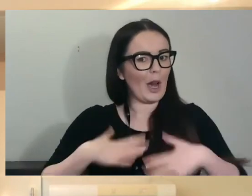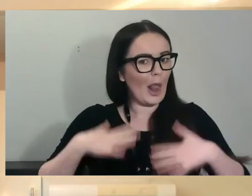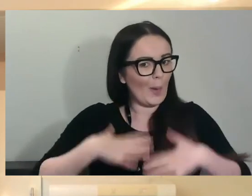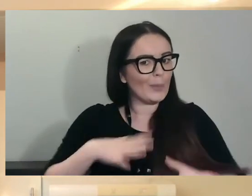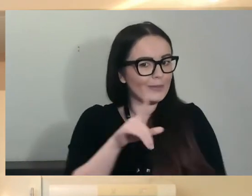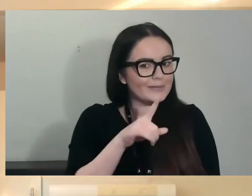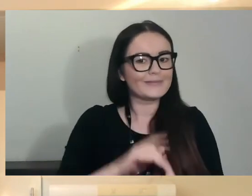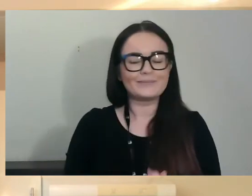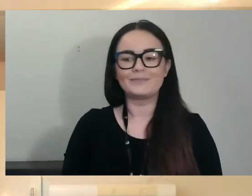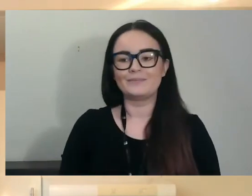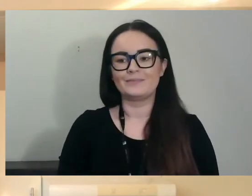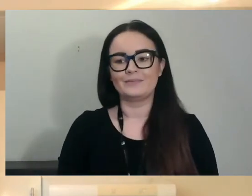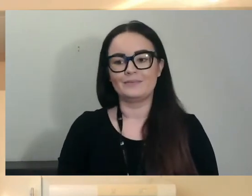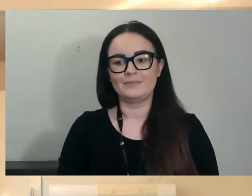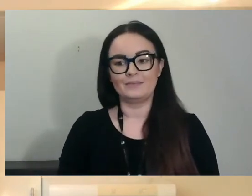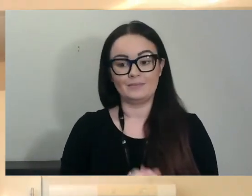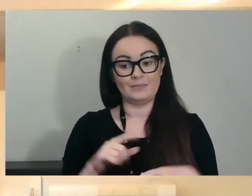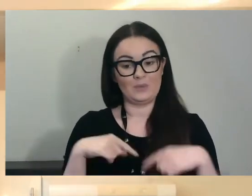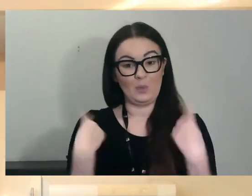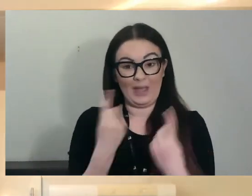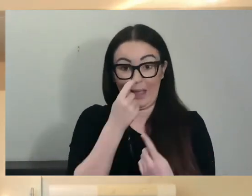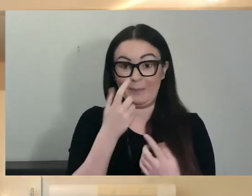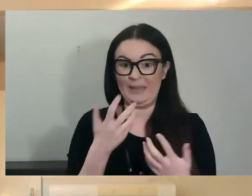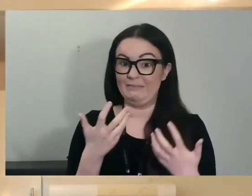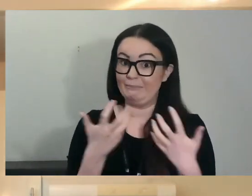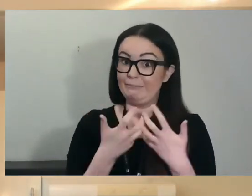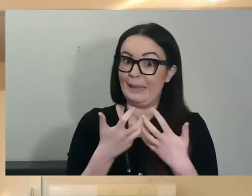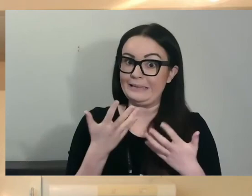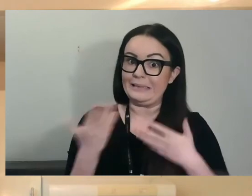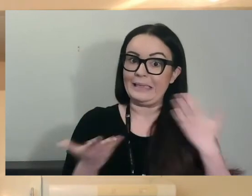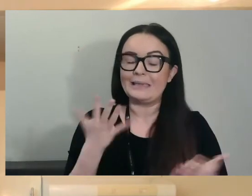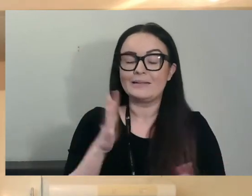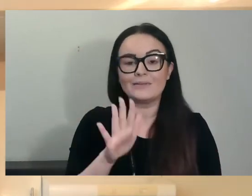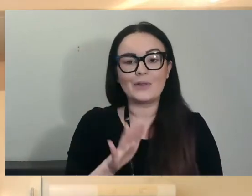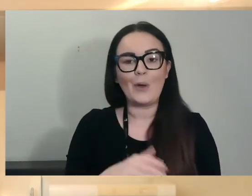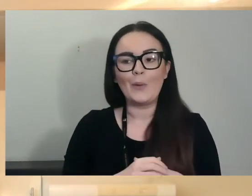pain to get out of clothes and what we're doing is quite messy so you might want to